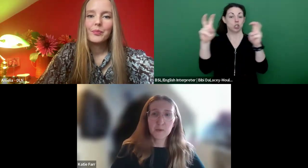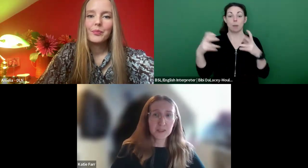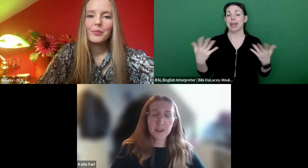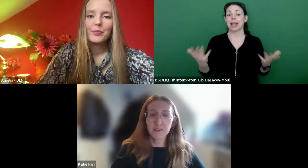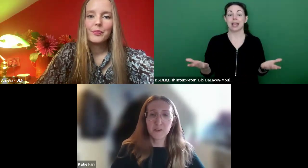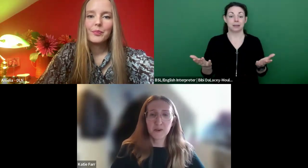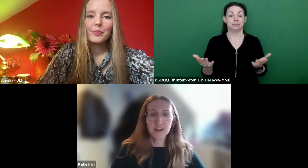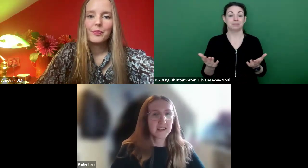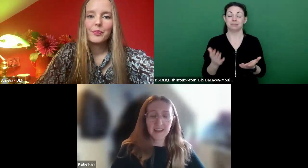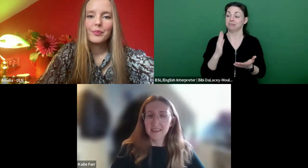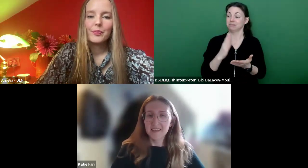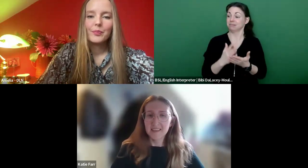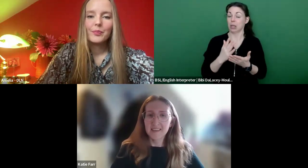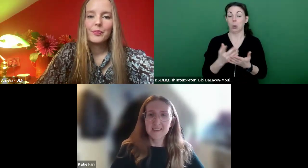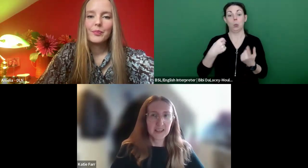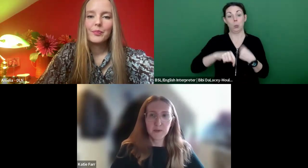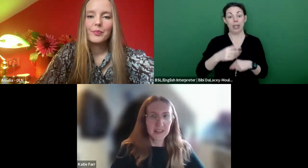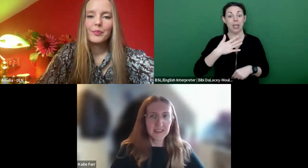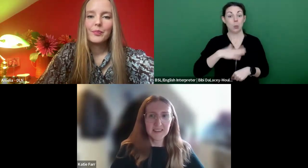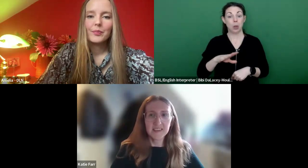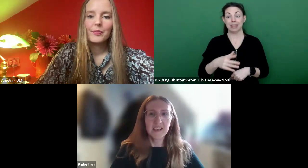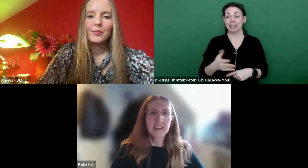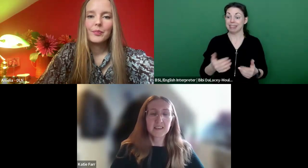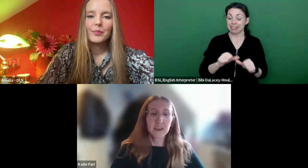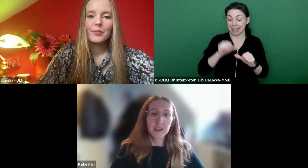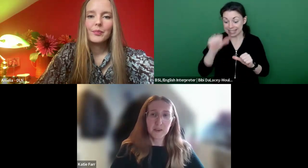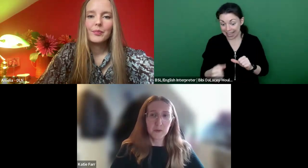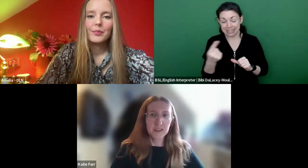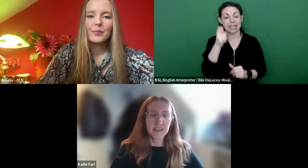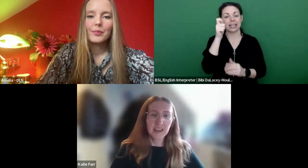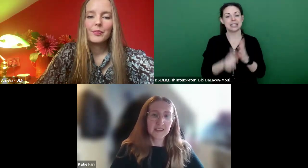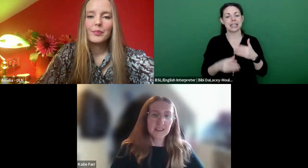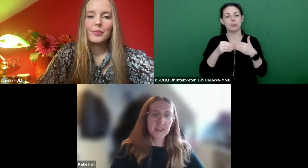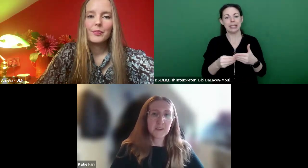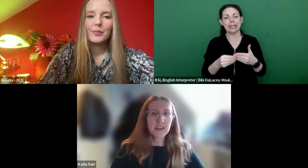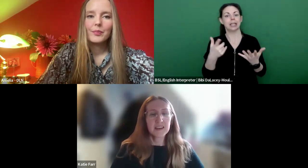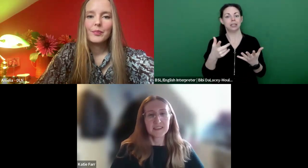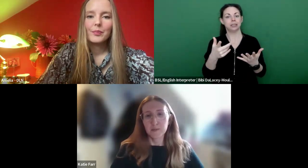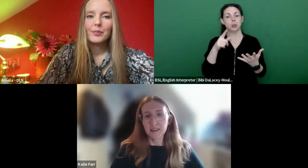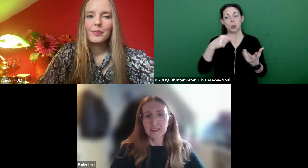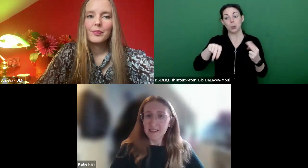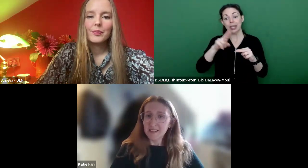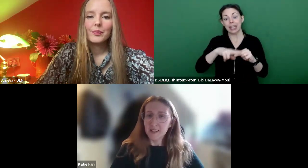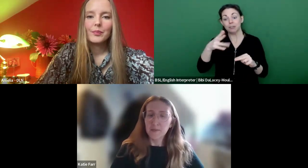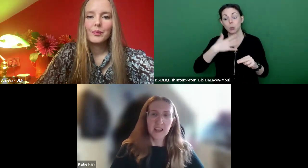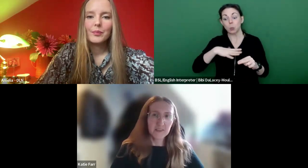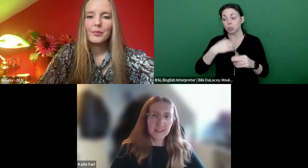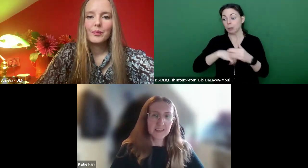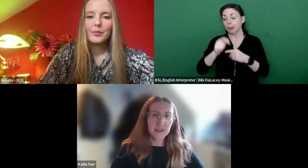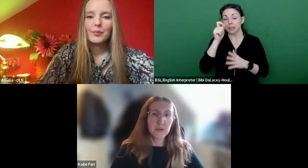we want to look for the next disabled leaders, so if you want to get into disability leadership and advocacy,